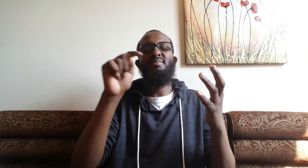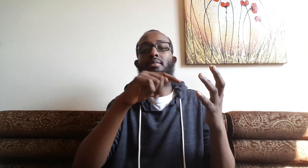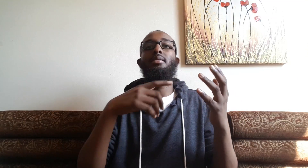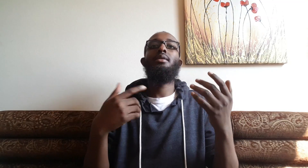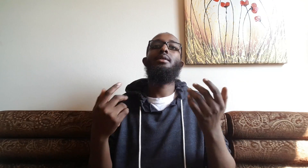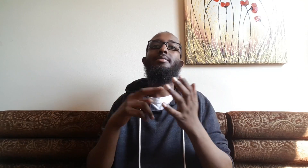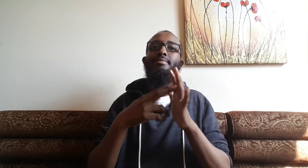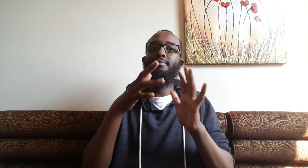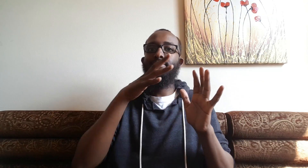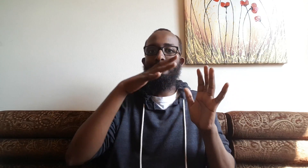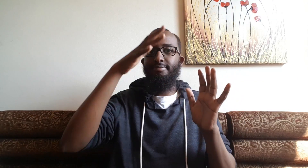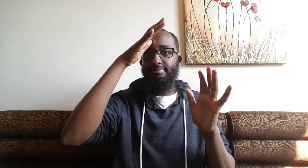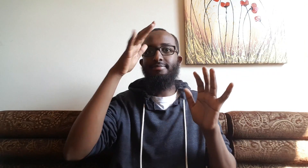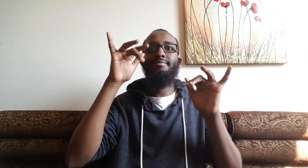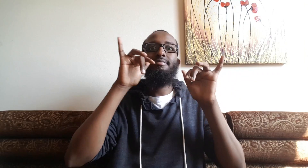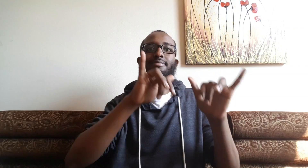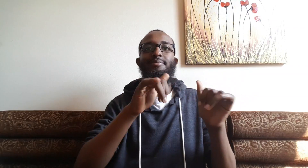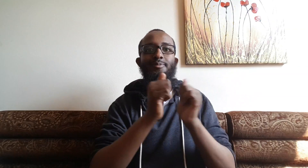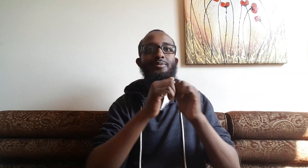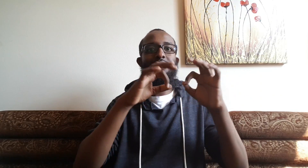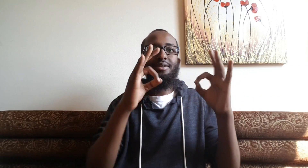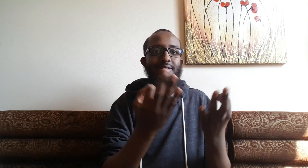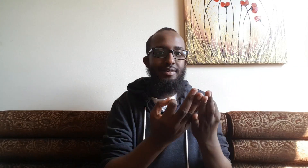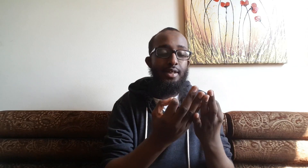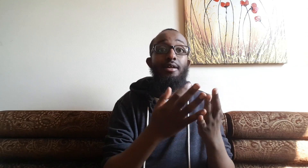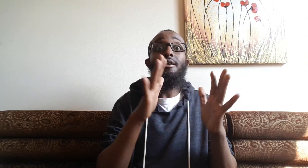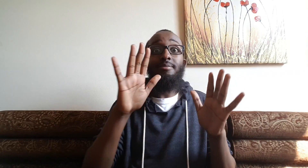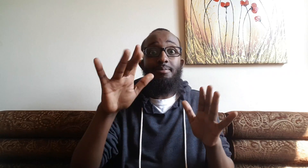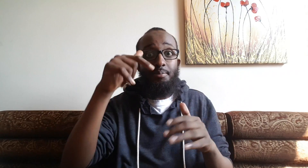And, many others too. Parents are staying home with their families.